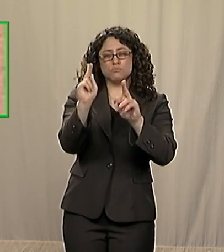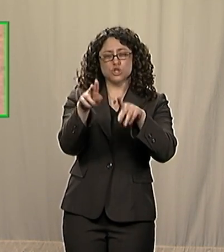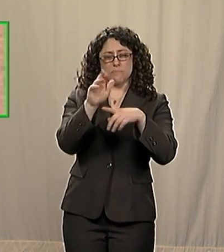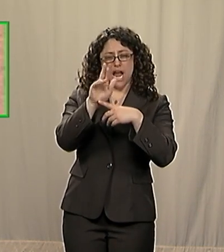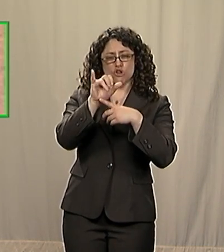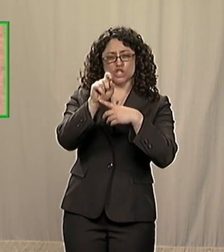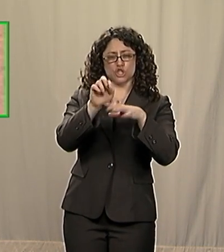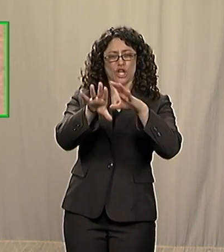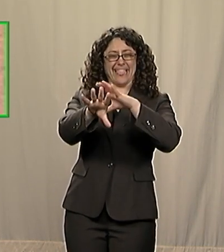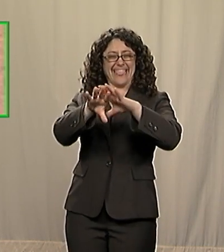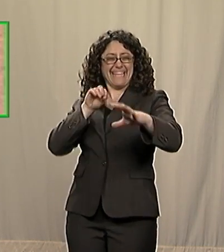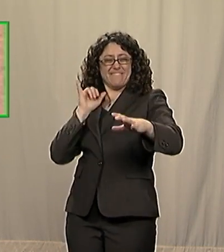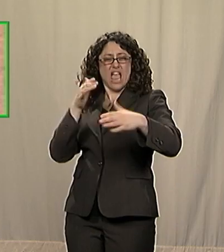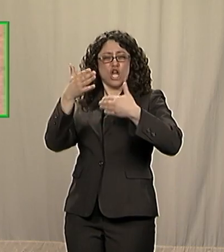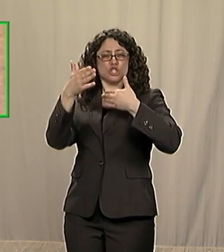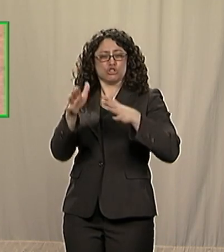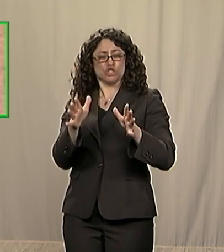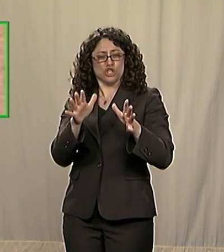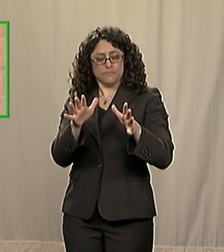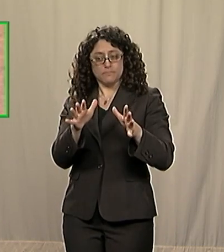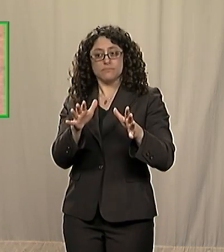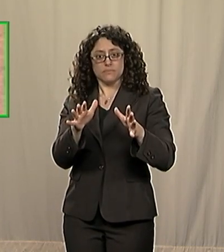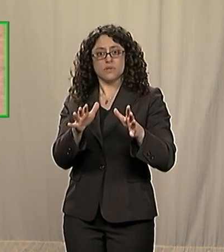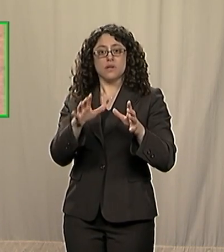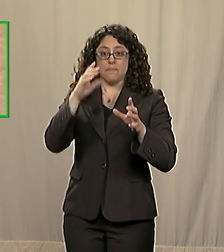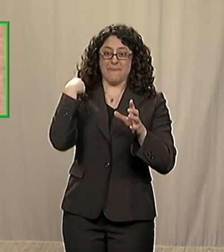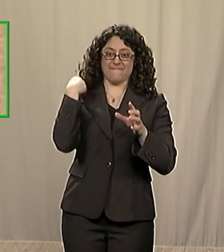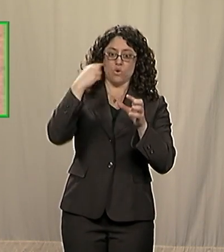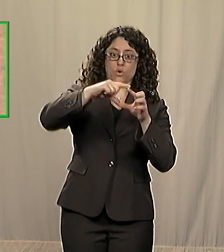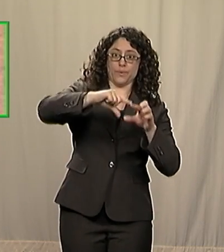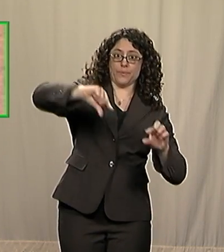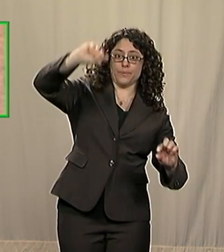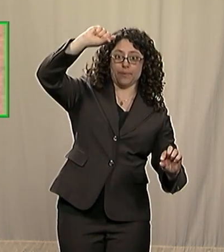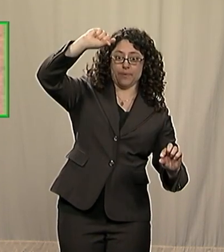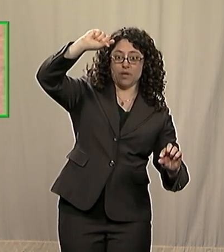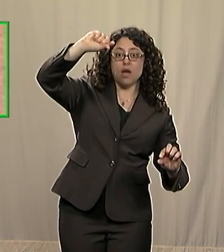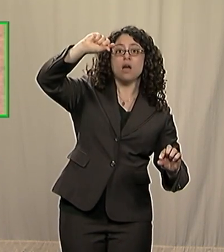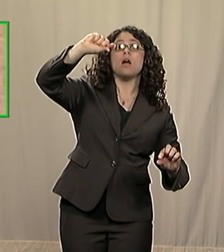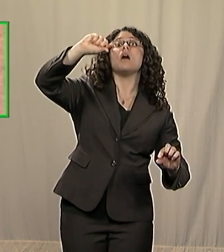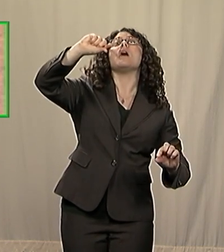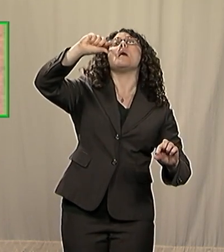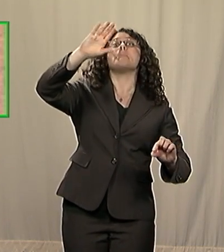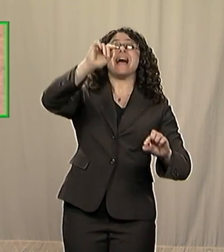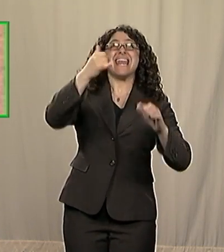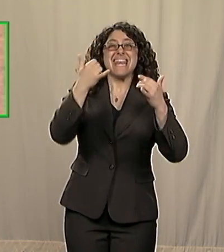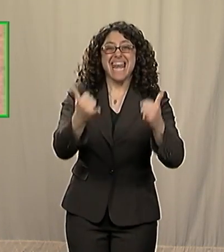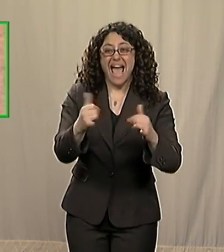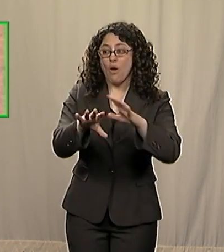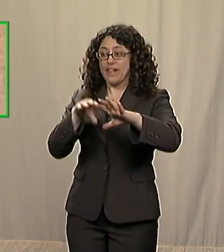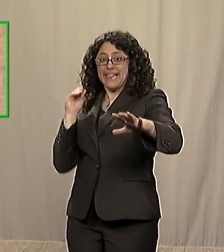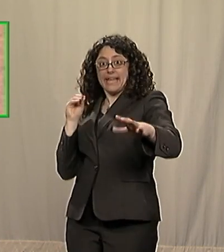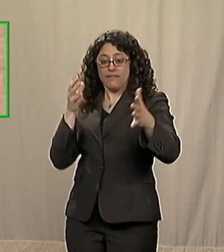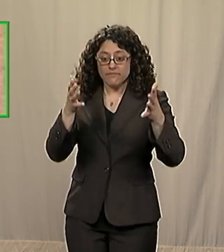The actual situation is similar. The topic is different, and therefore the role space is different.